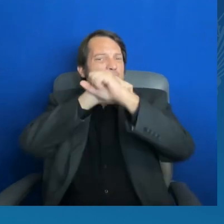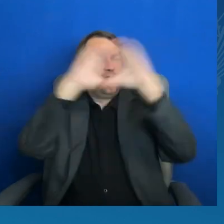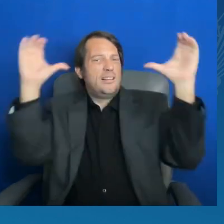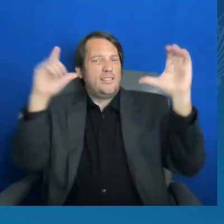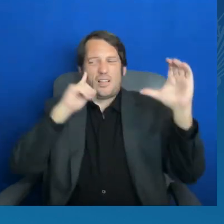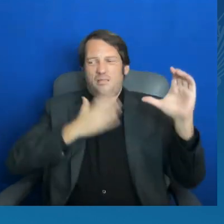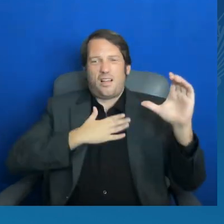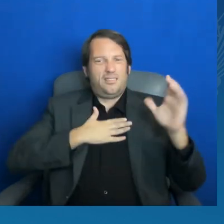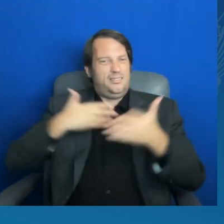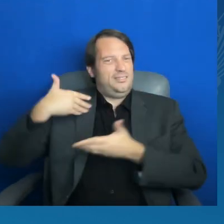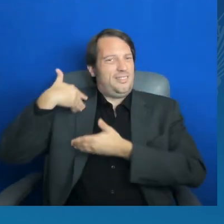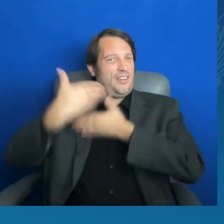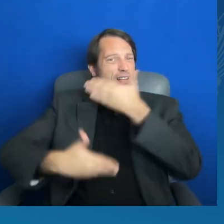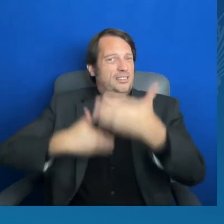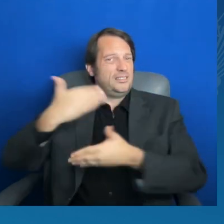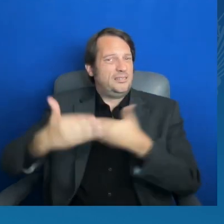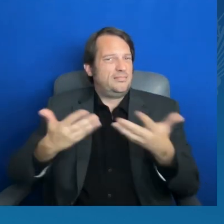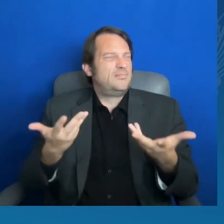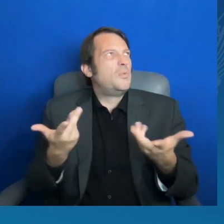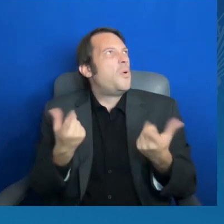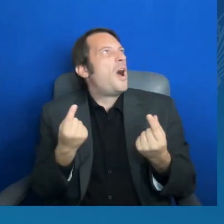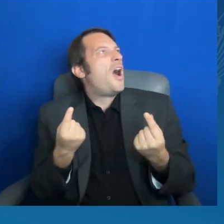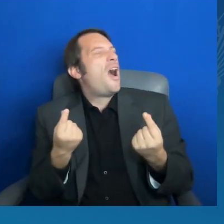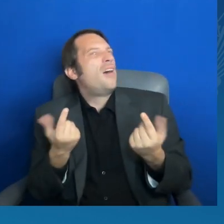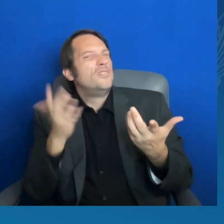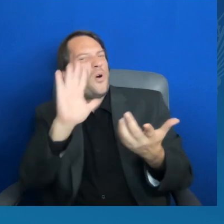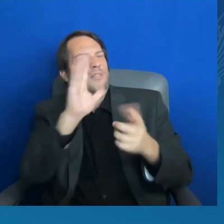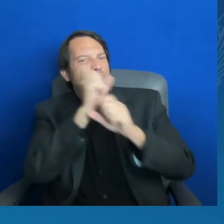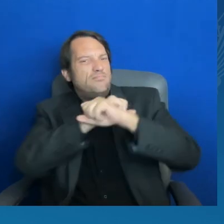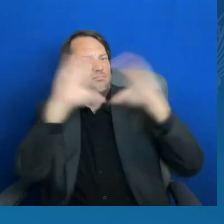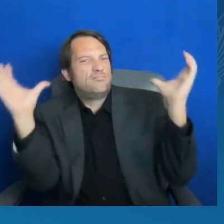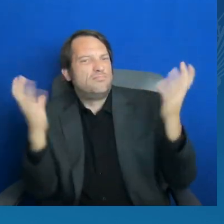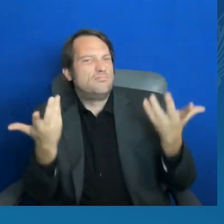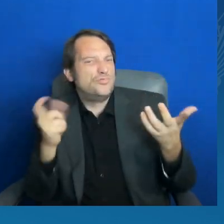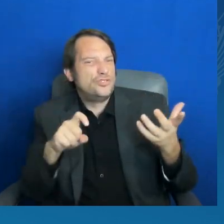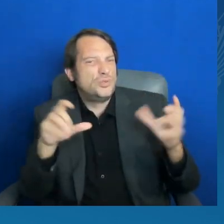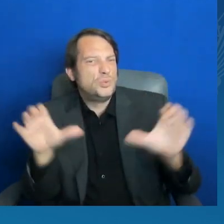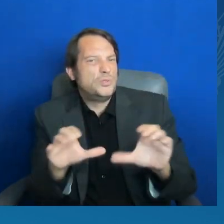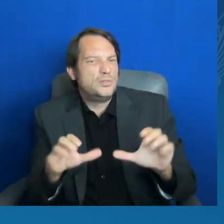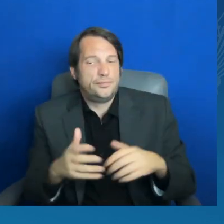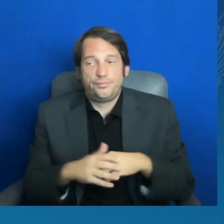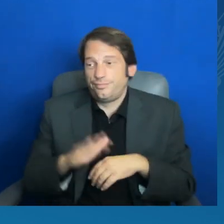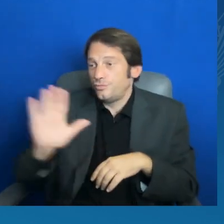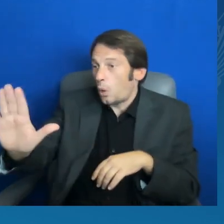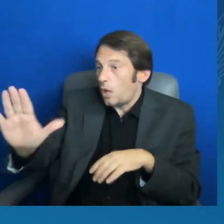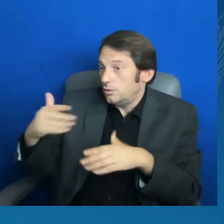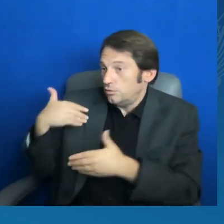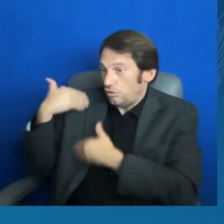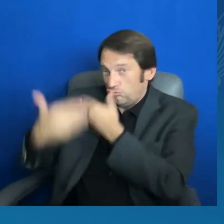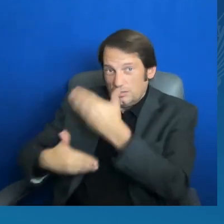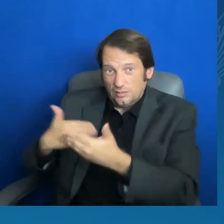is critical -- is critical to this issue. You are critical to this issue.